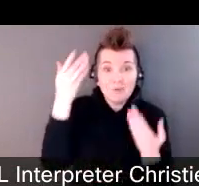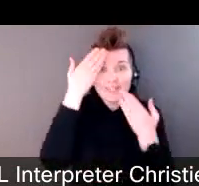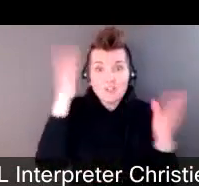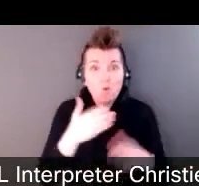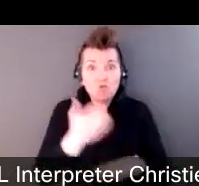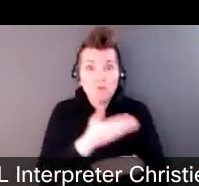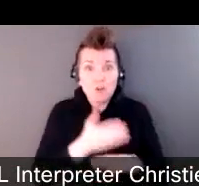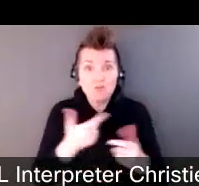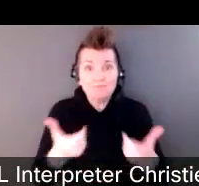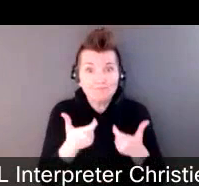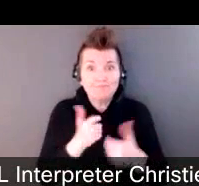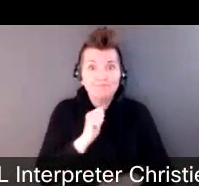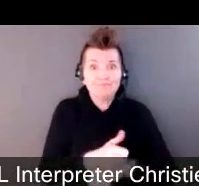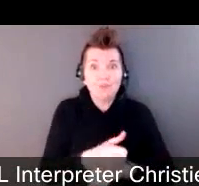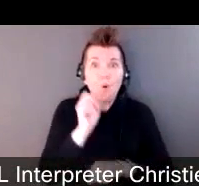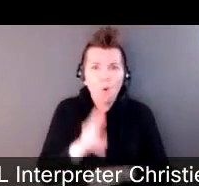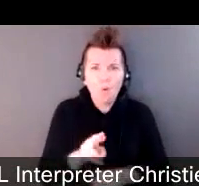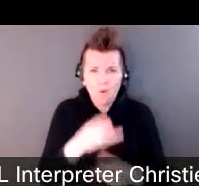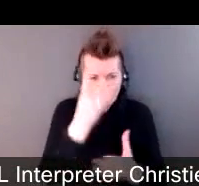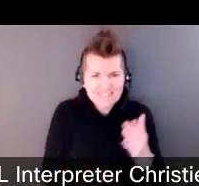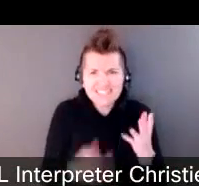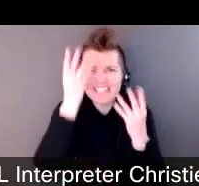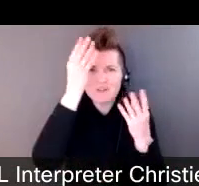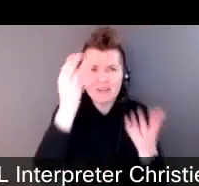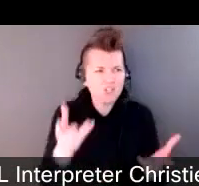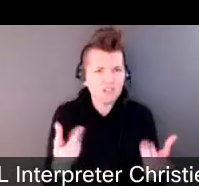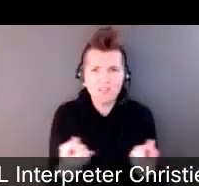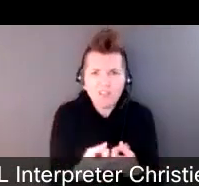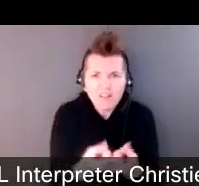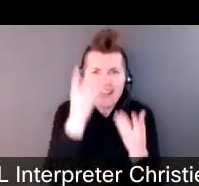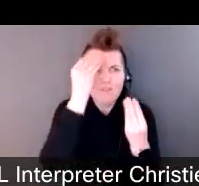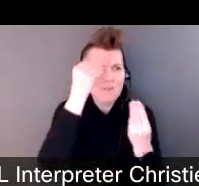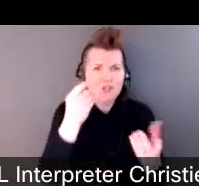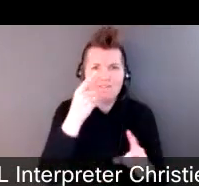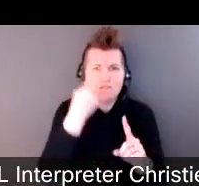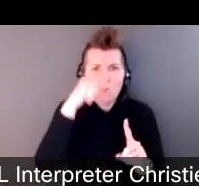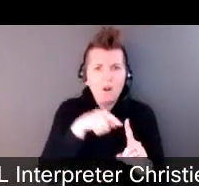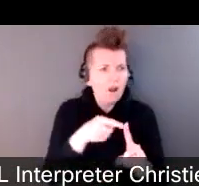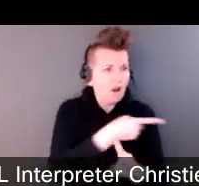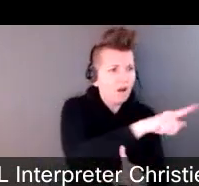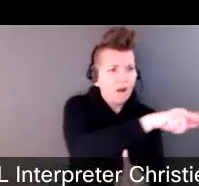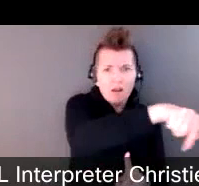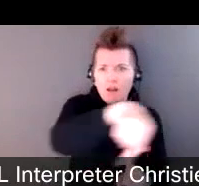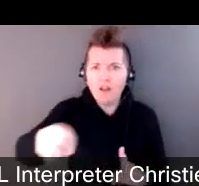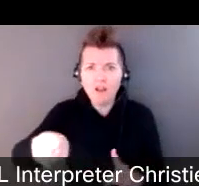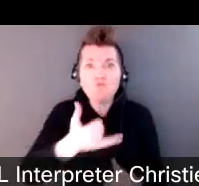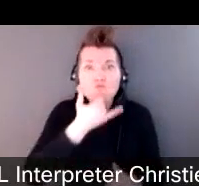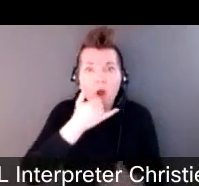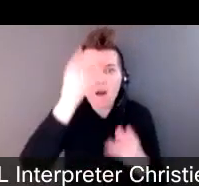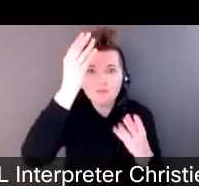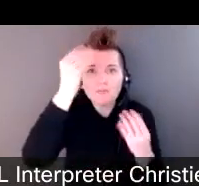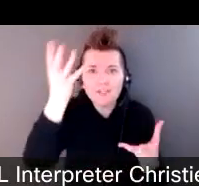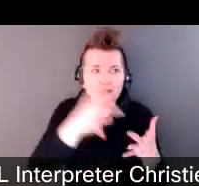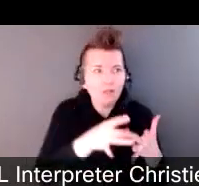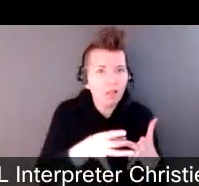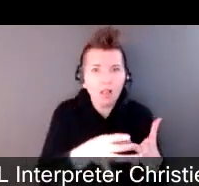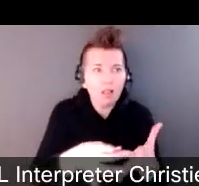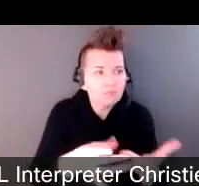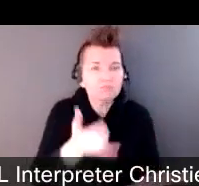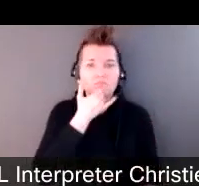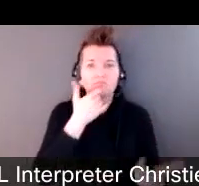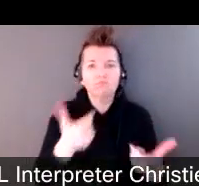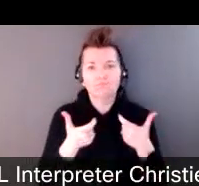be missing, inaccurate, conflicting information on construction detours.